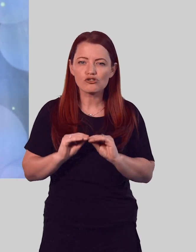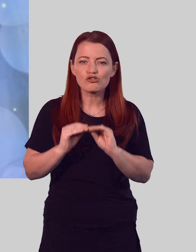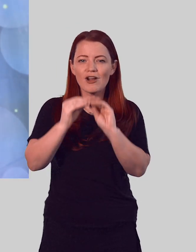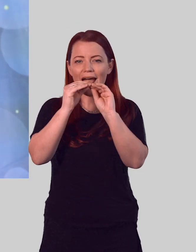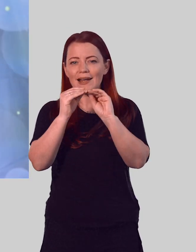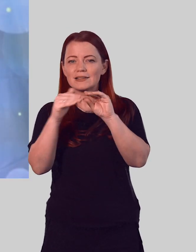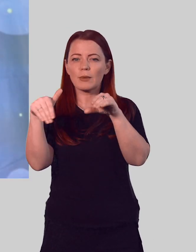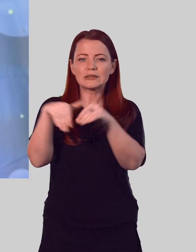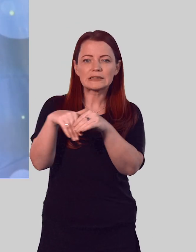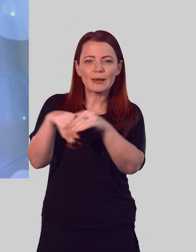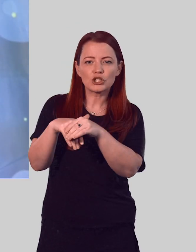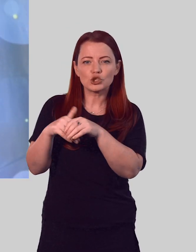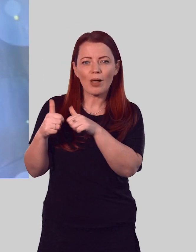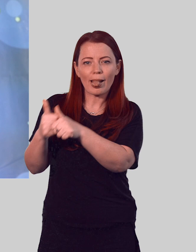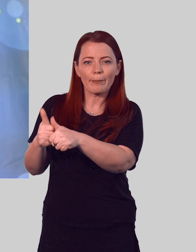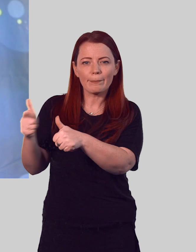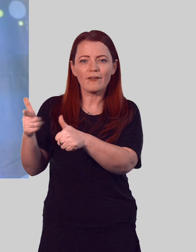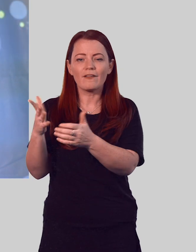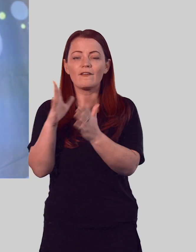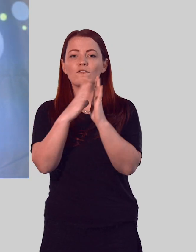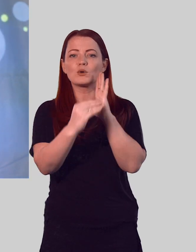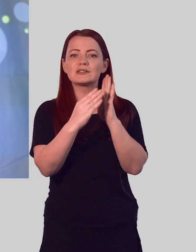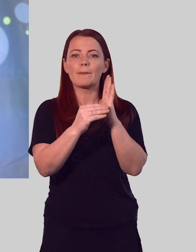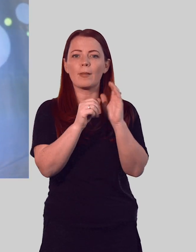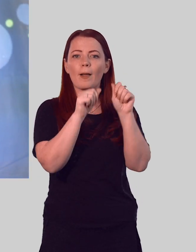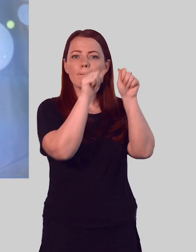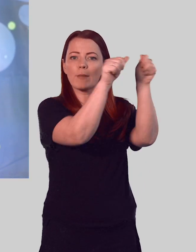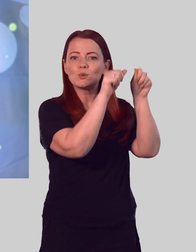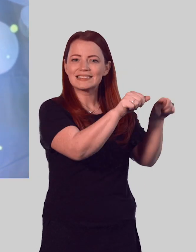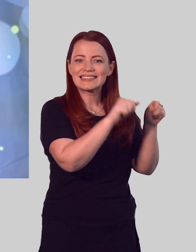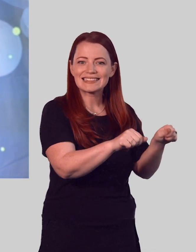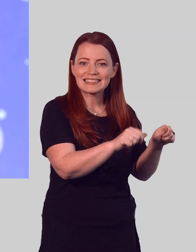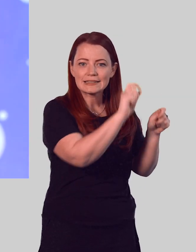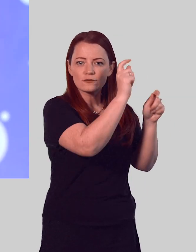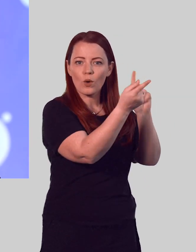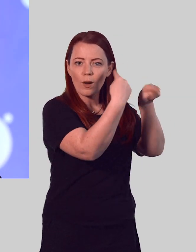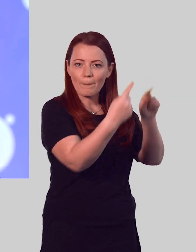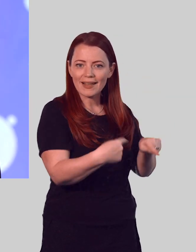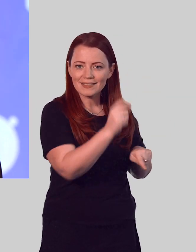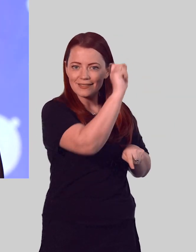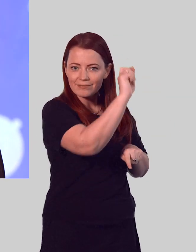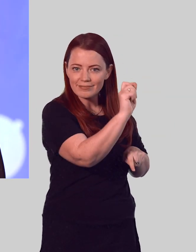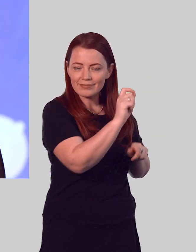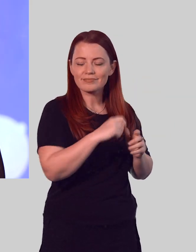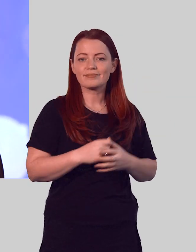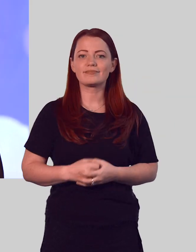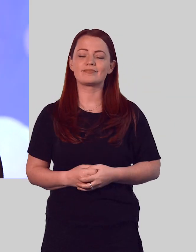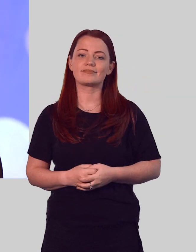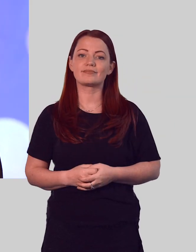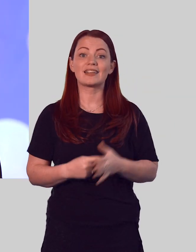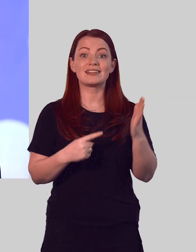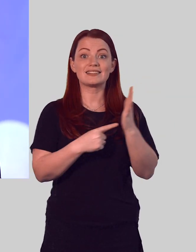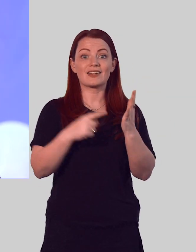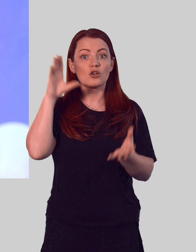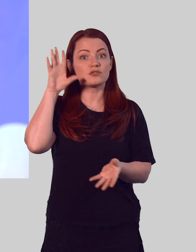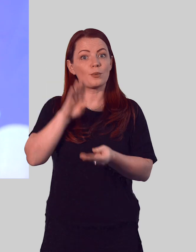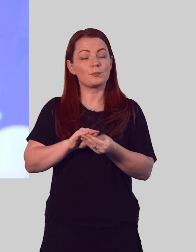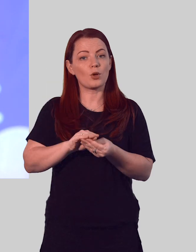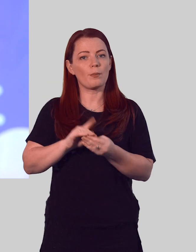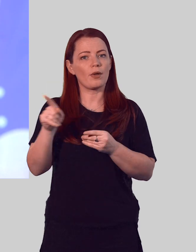a post-it note poster for comments is one example. As Tassos sums up the audience experience in The Delegation,